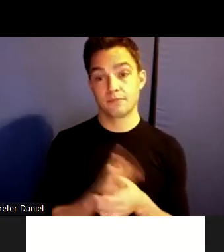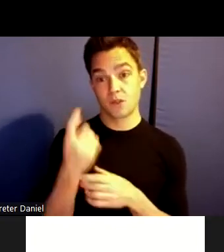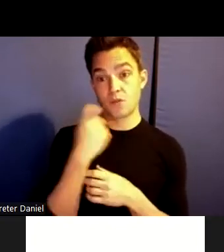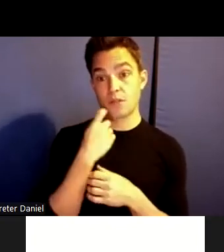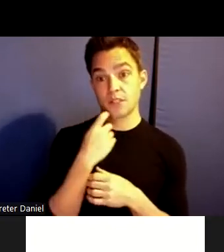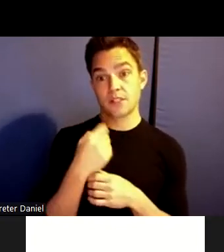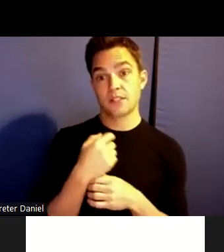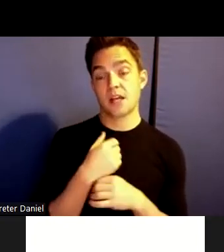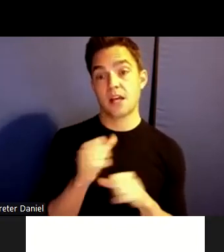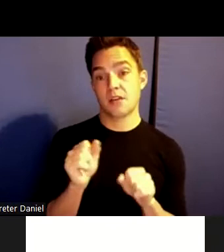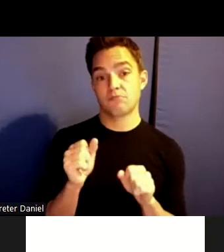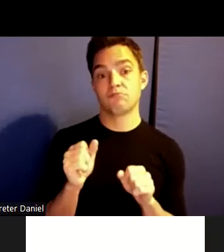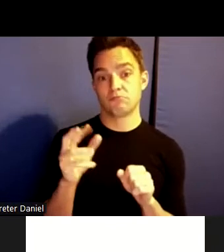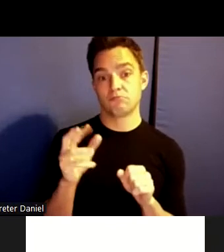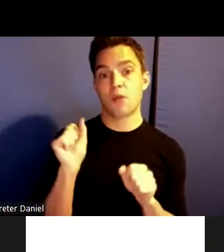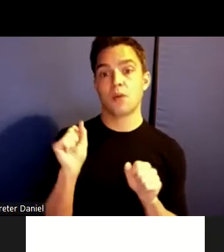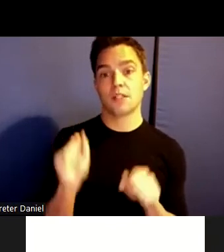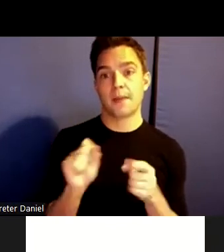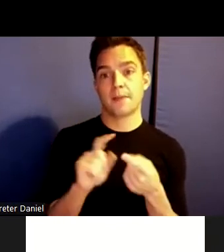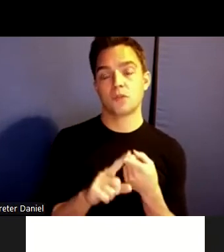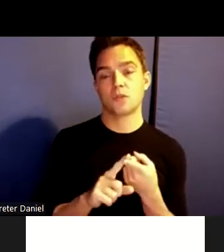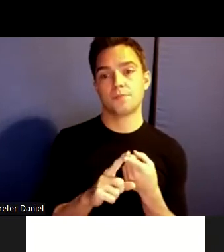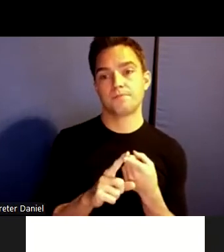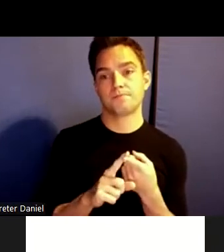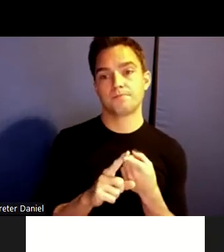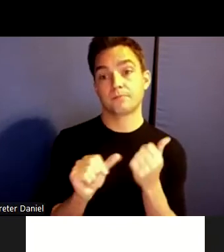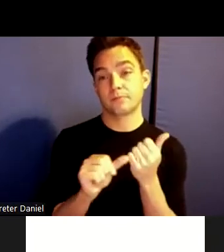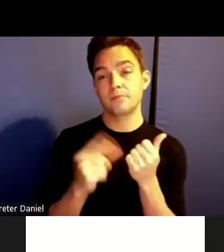was able to assist somebody who